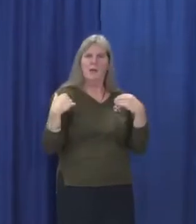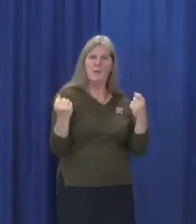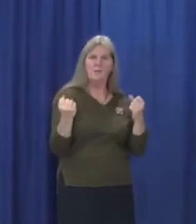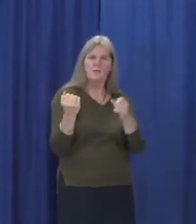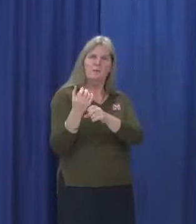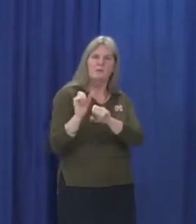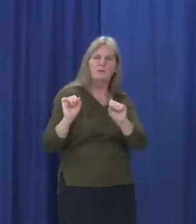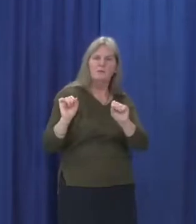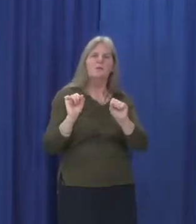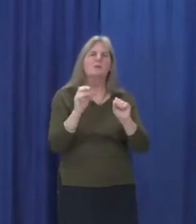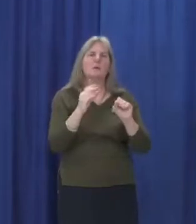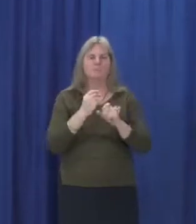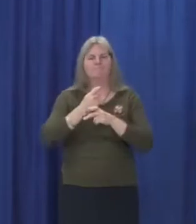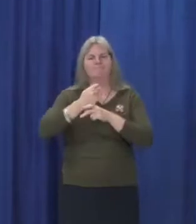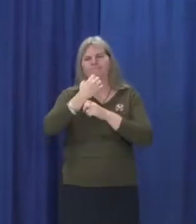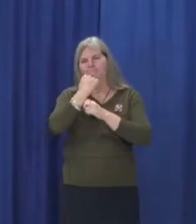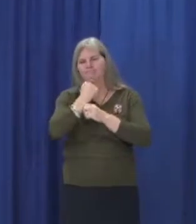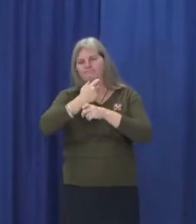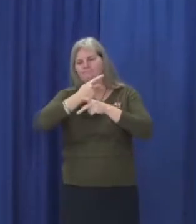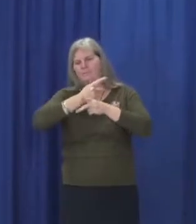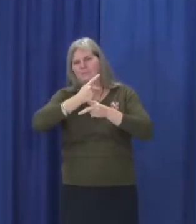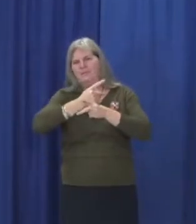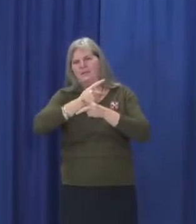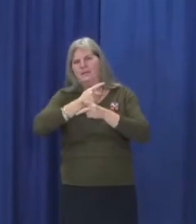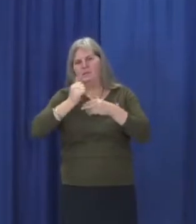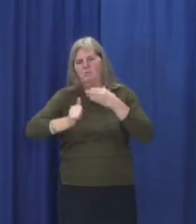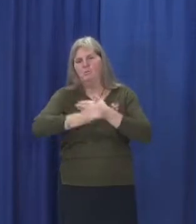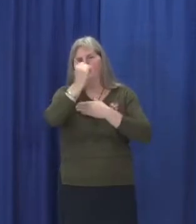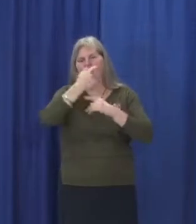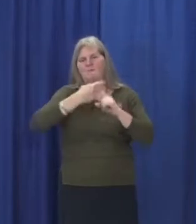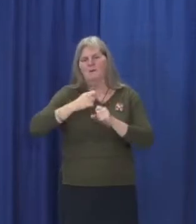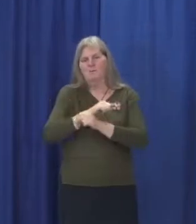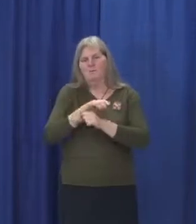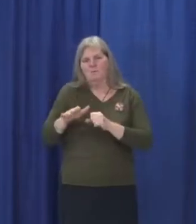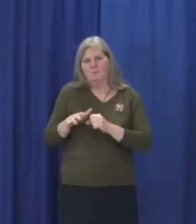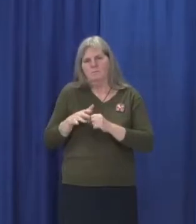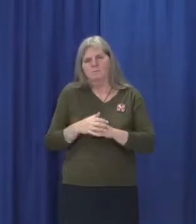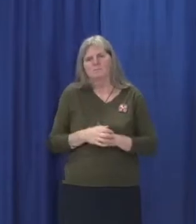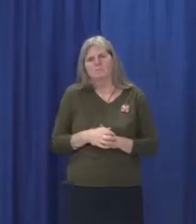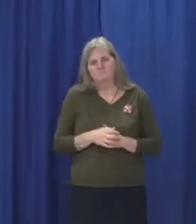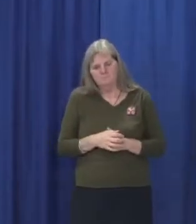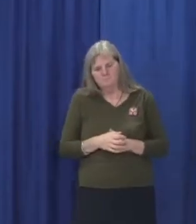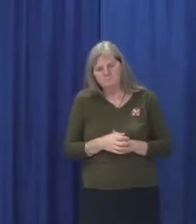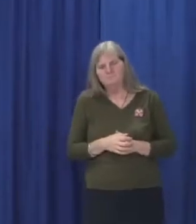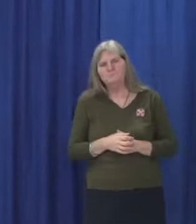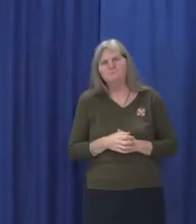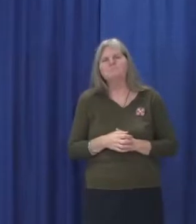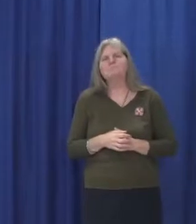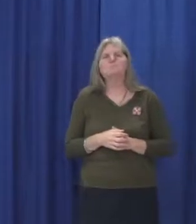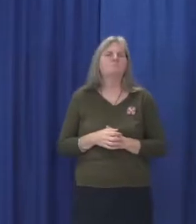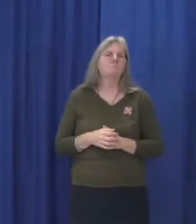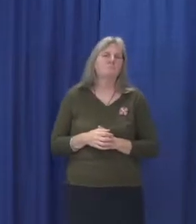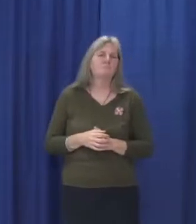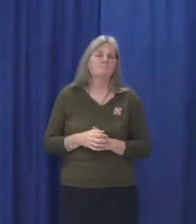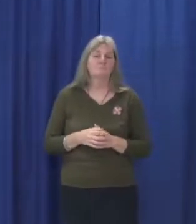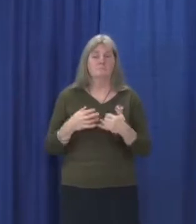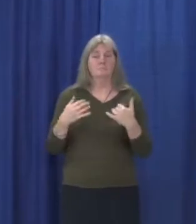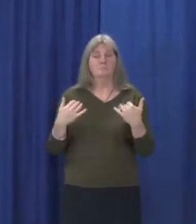is healthy safe and protected against the current risks associated with COVID.